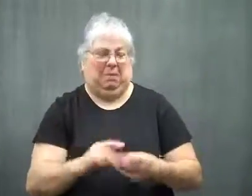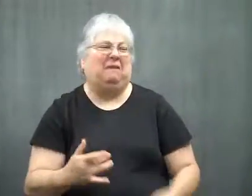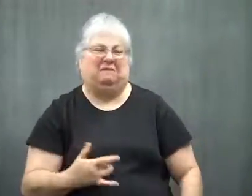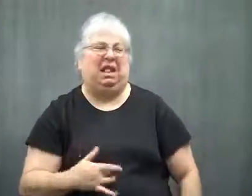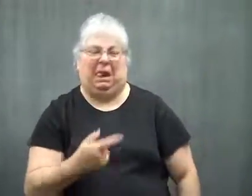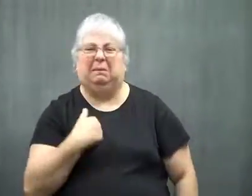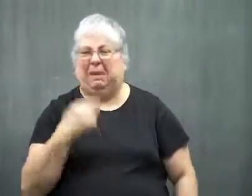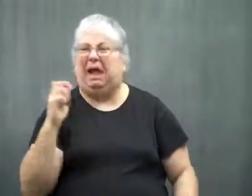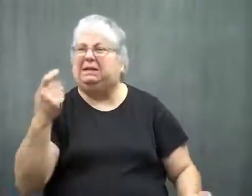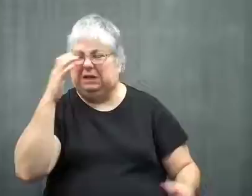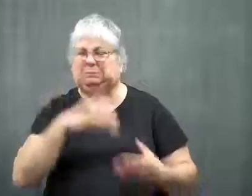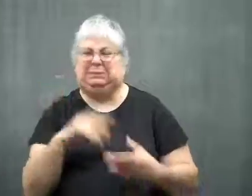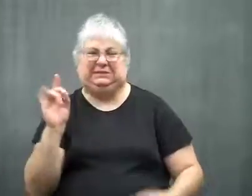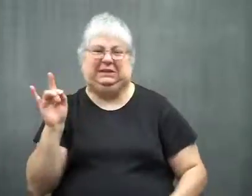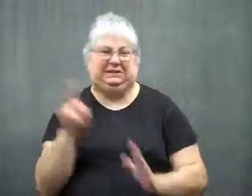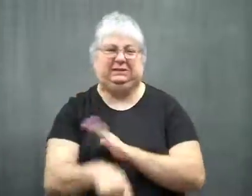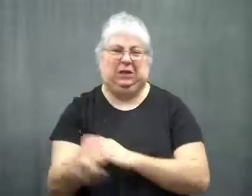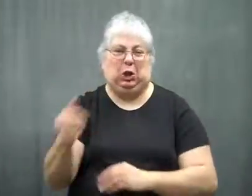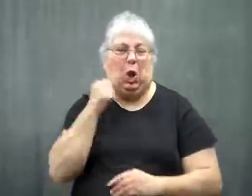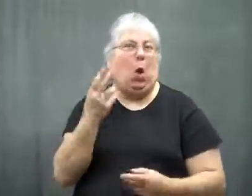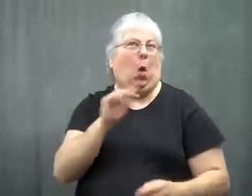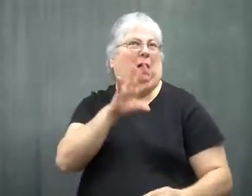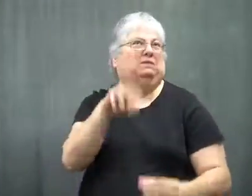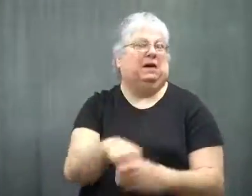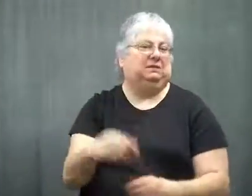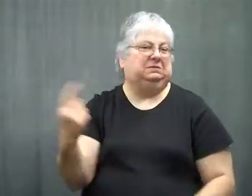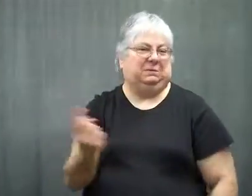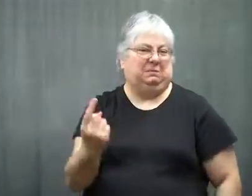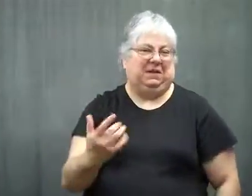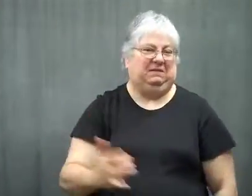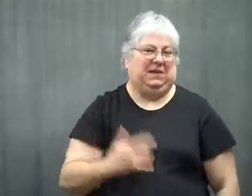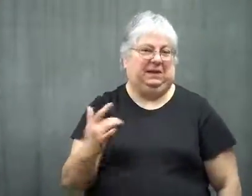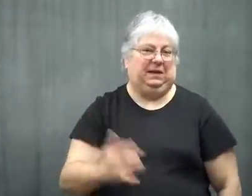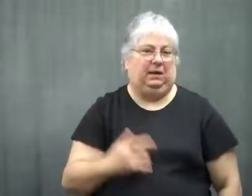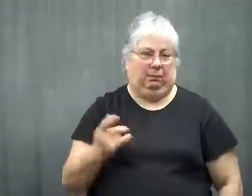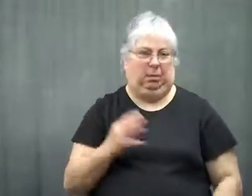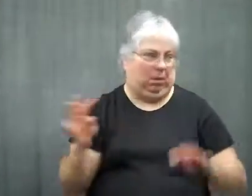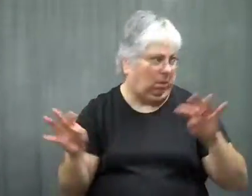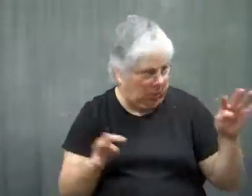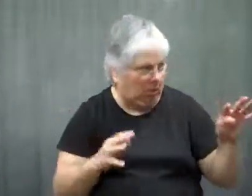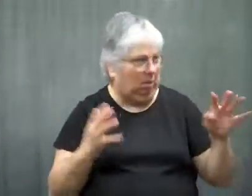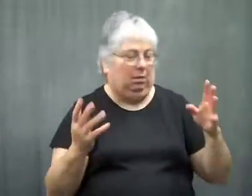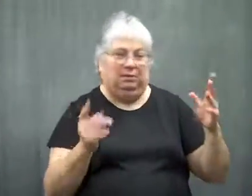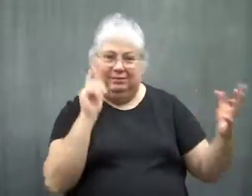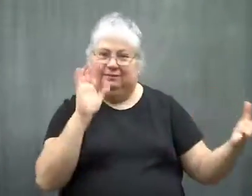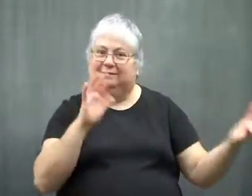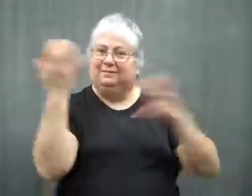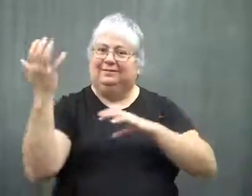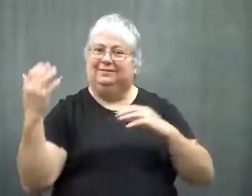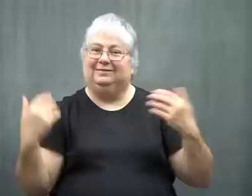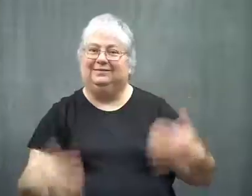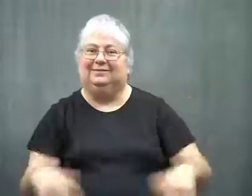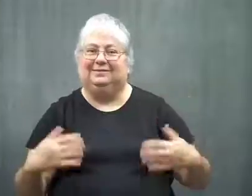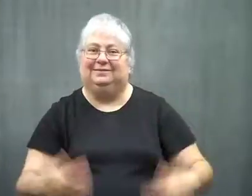said she thought he did kill the girl or was involved. That confused a lot of people.